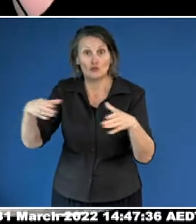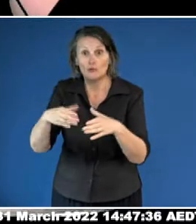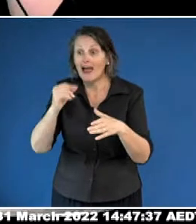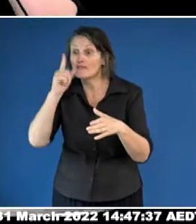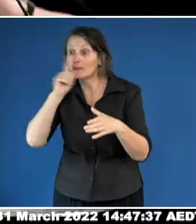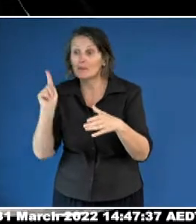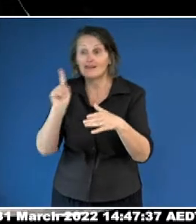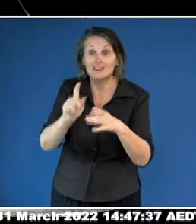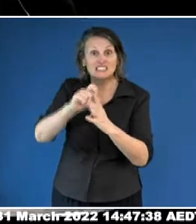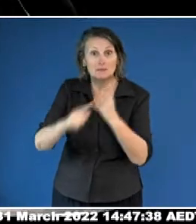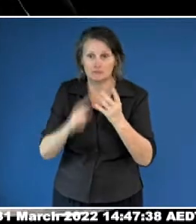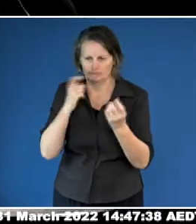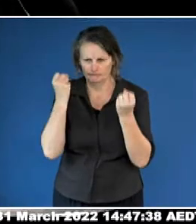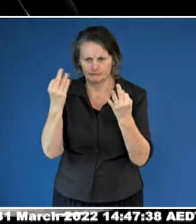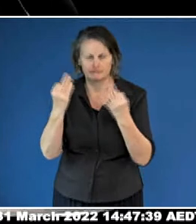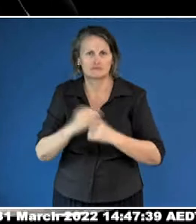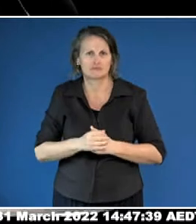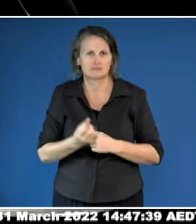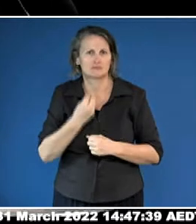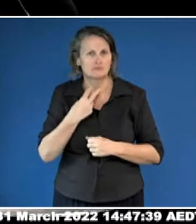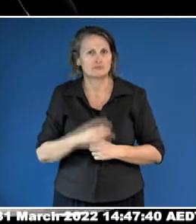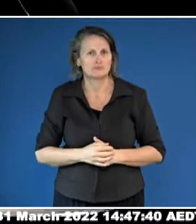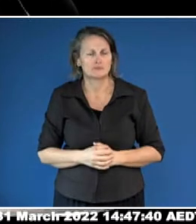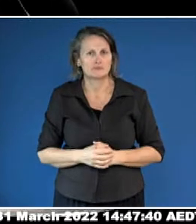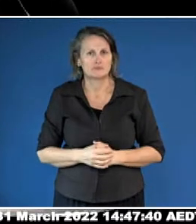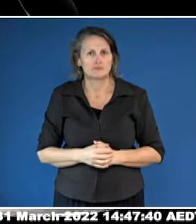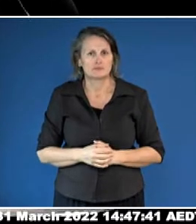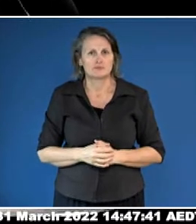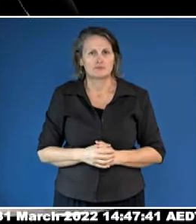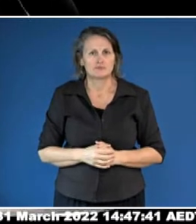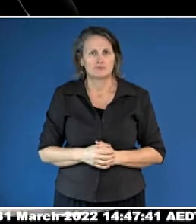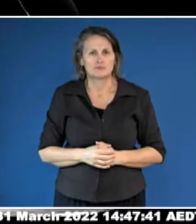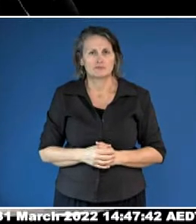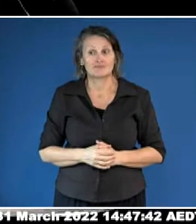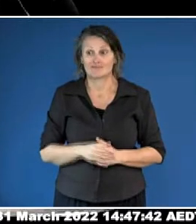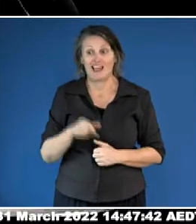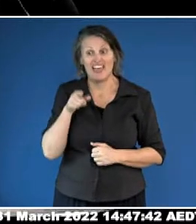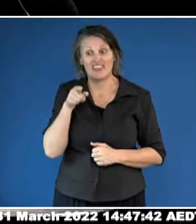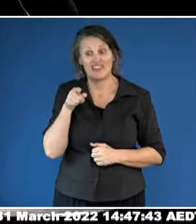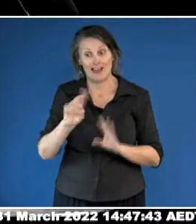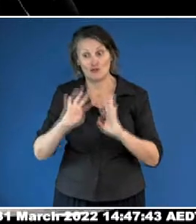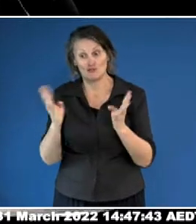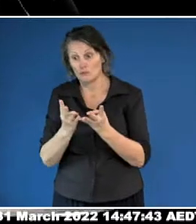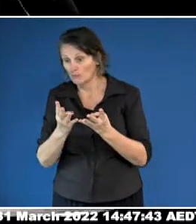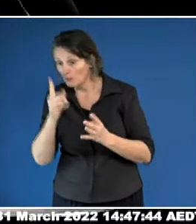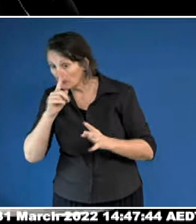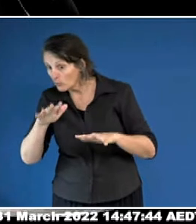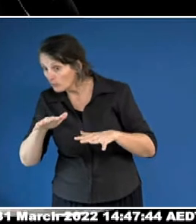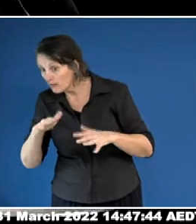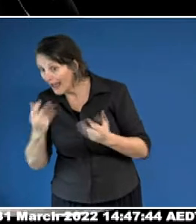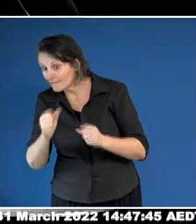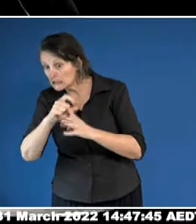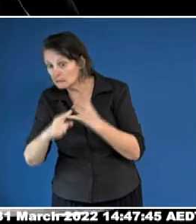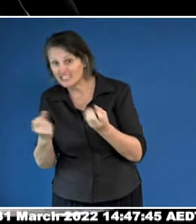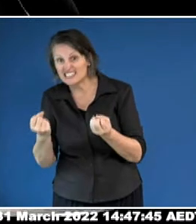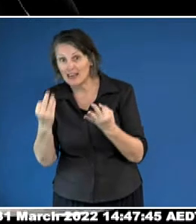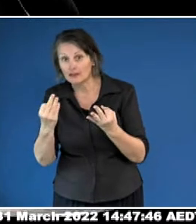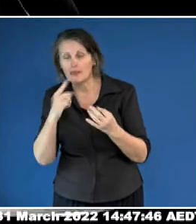advisory group. And, again, that's in breach of, you know, Articles 4 and 33